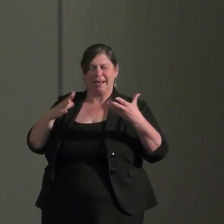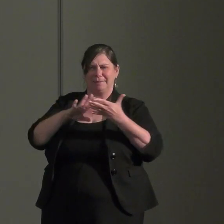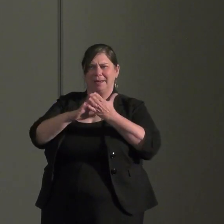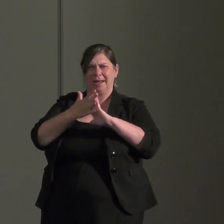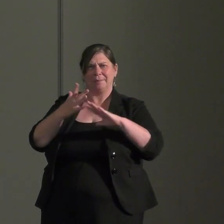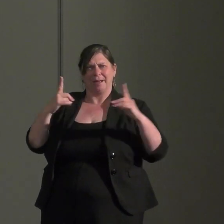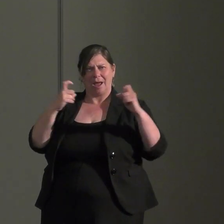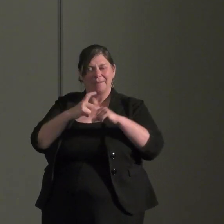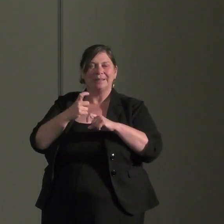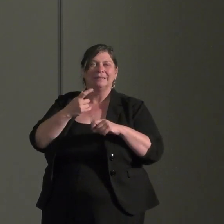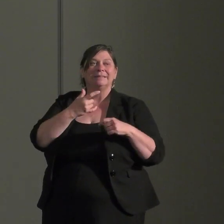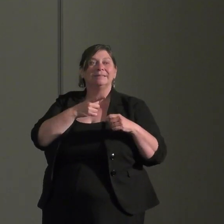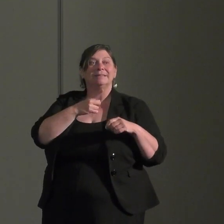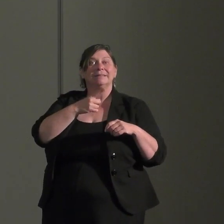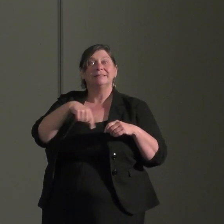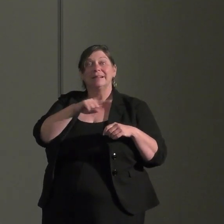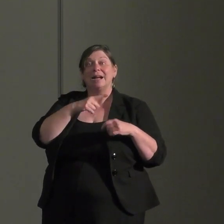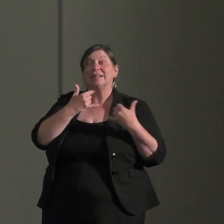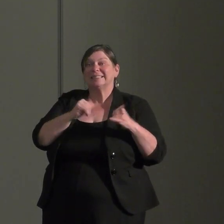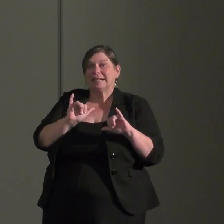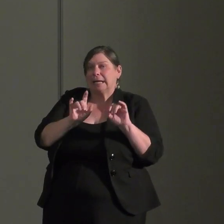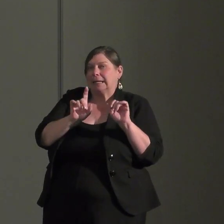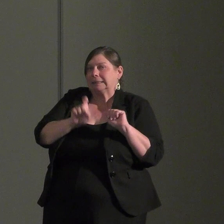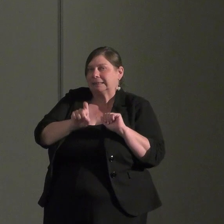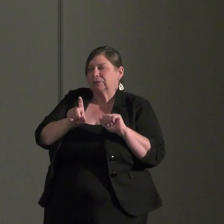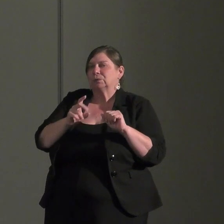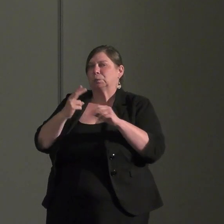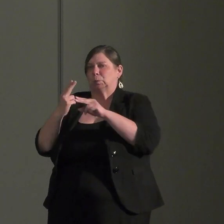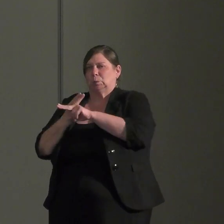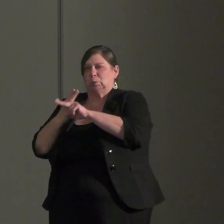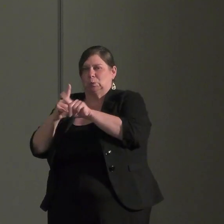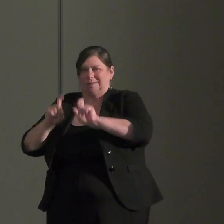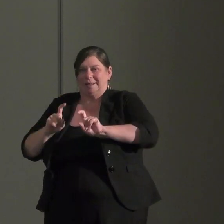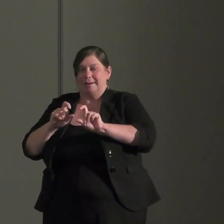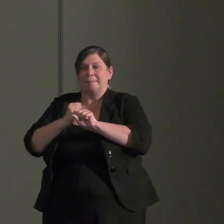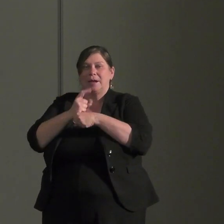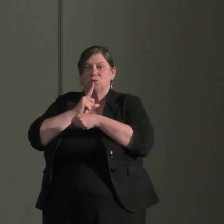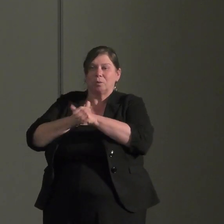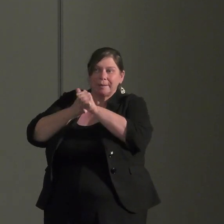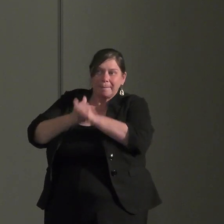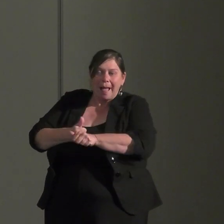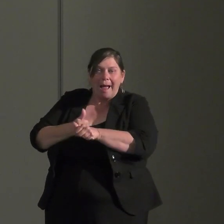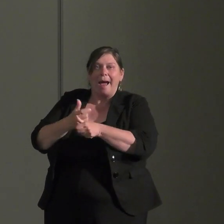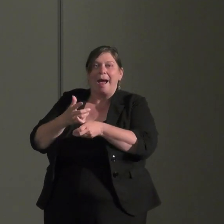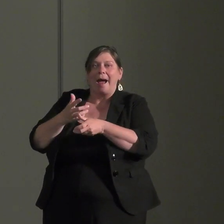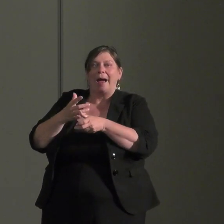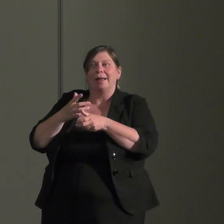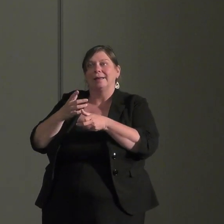they still need to user test that and make sure it is compliant and works with new